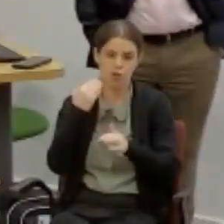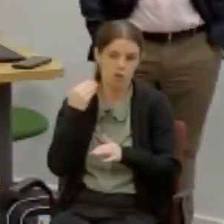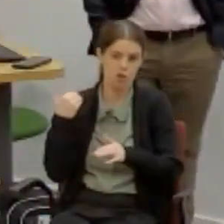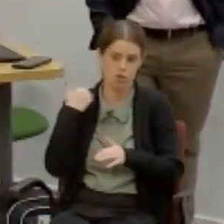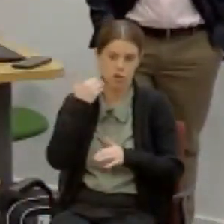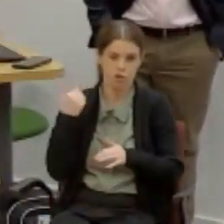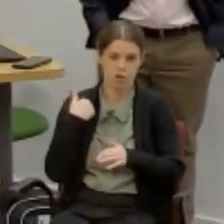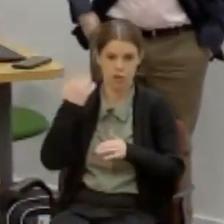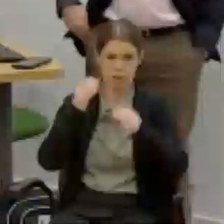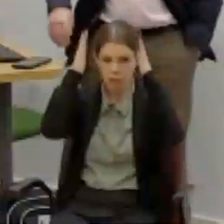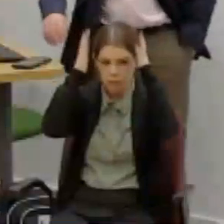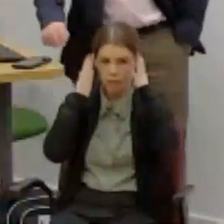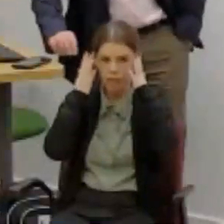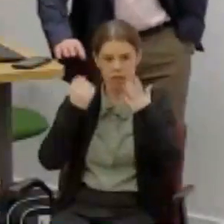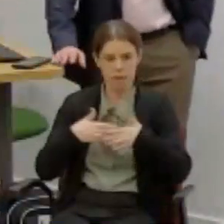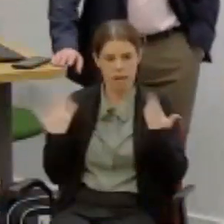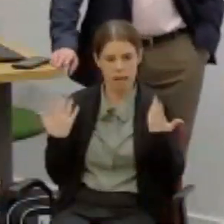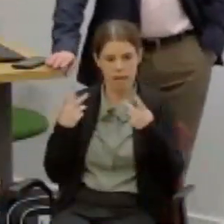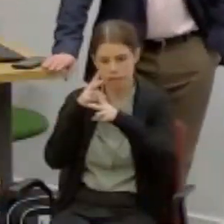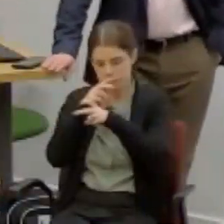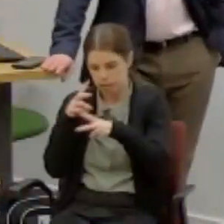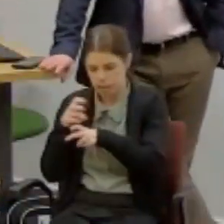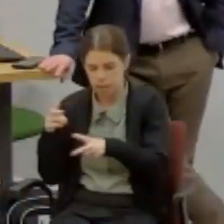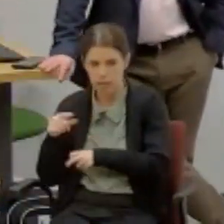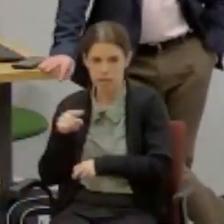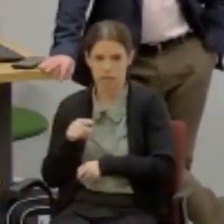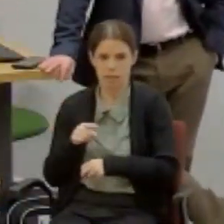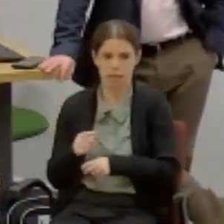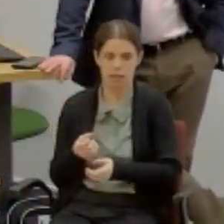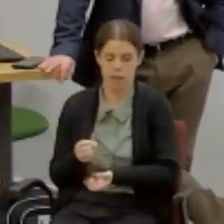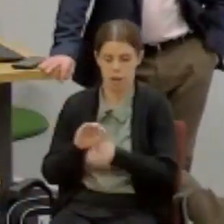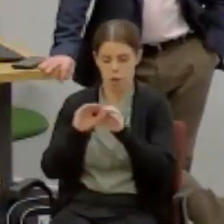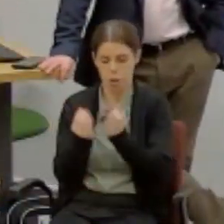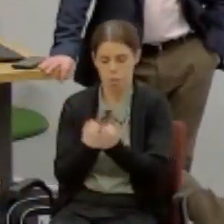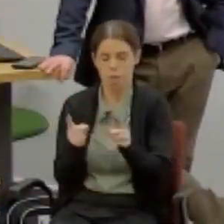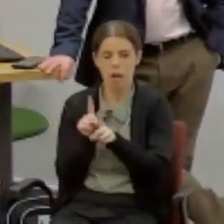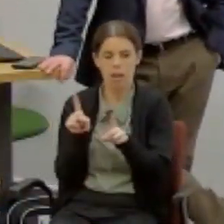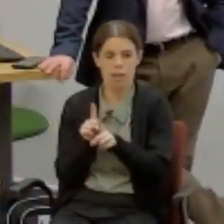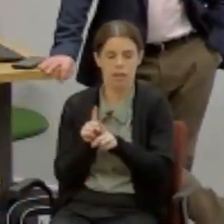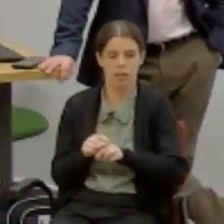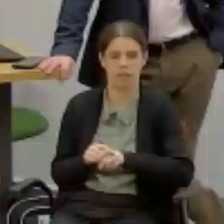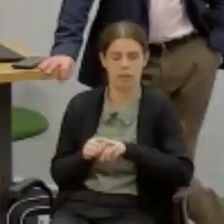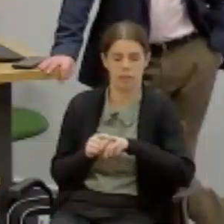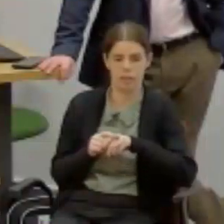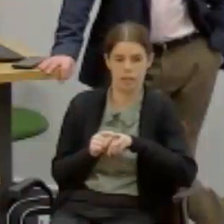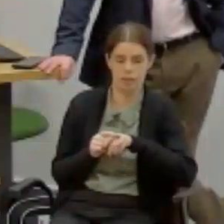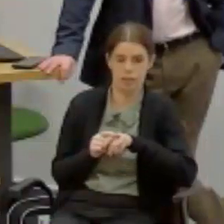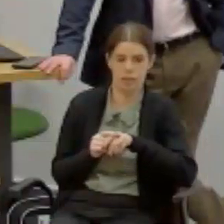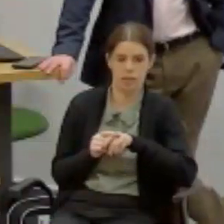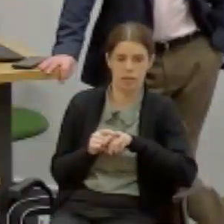Cricket dose recently dose helmets different sizes maybe more I don’t know. yeah, thanks.